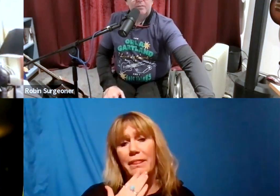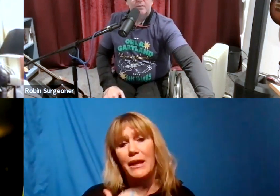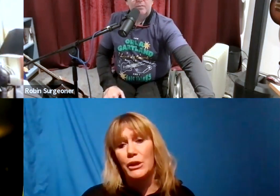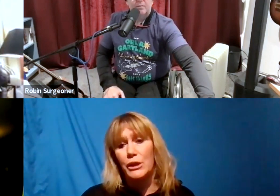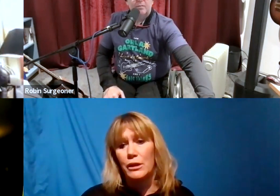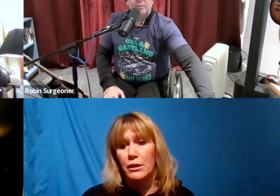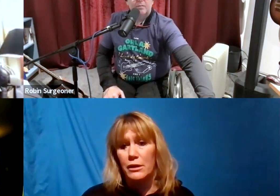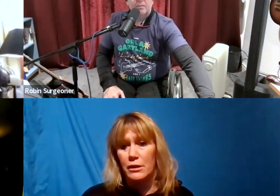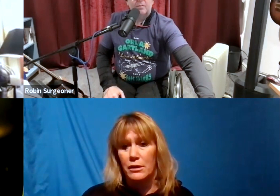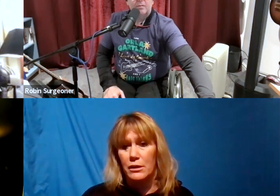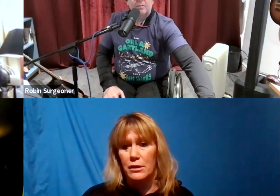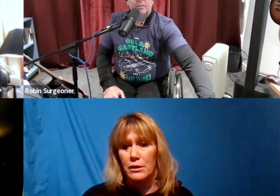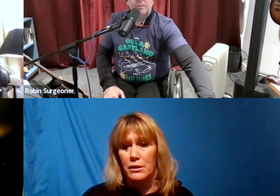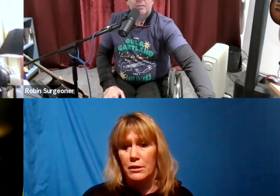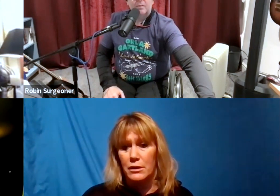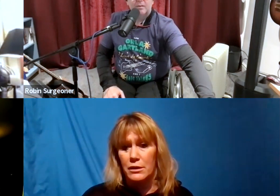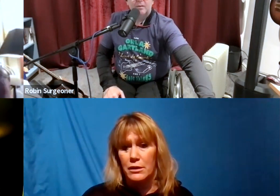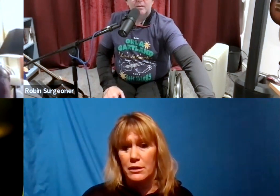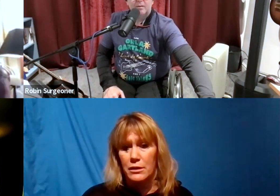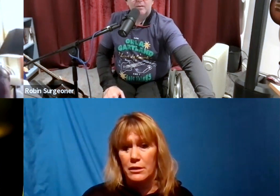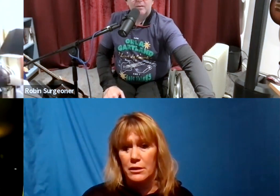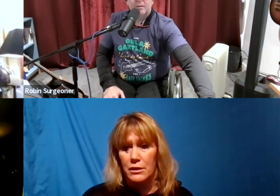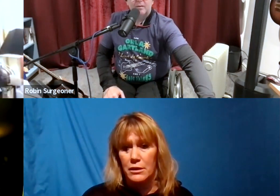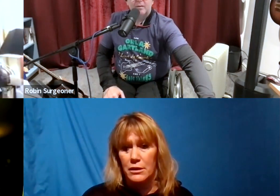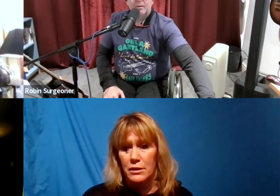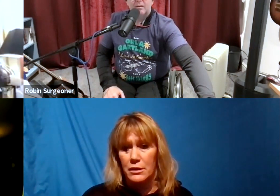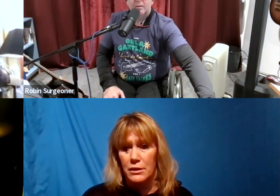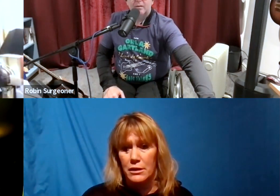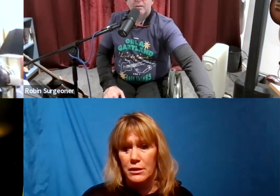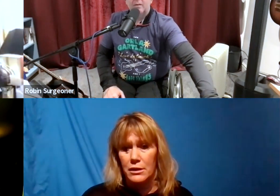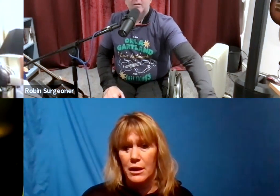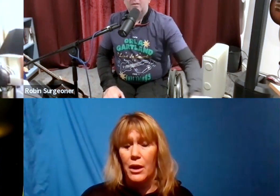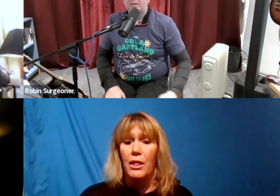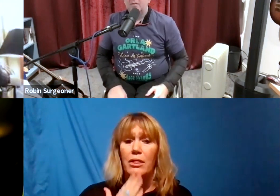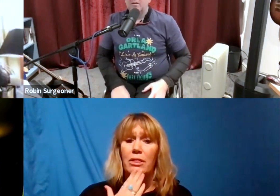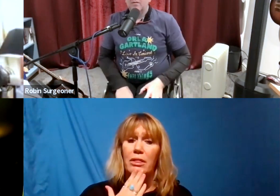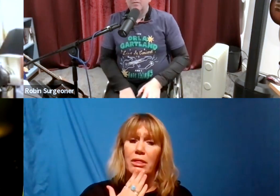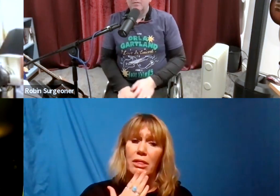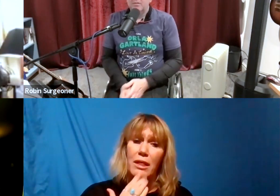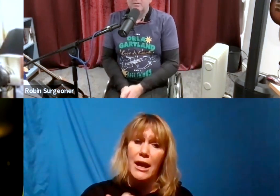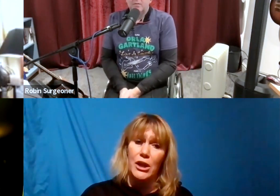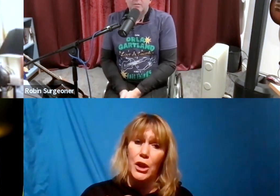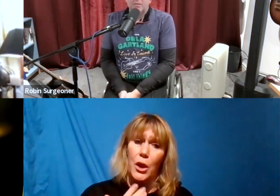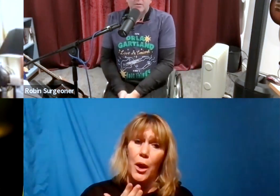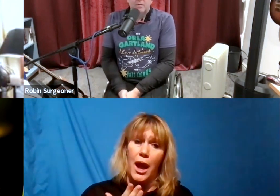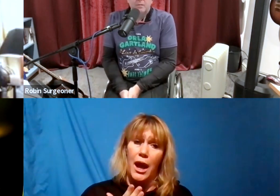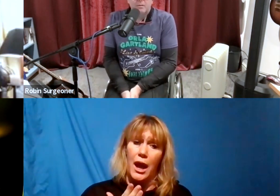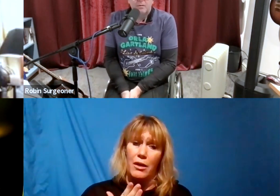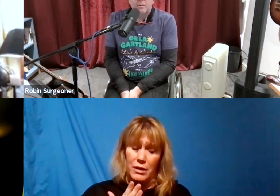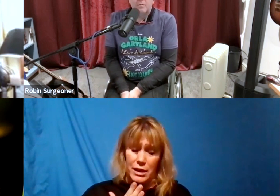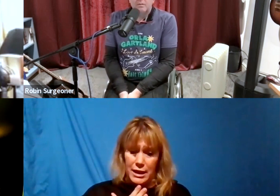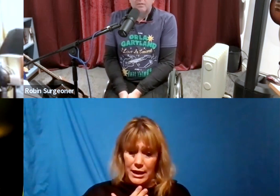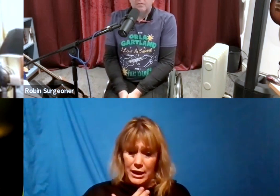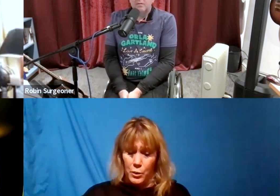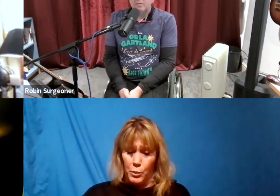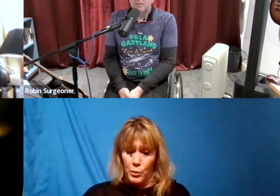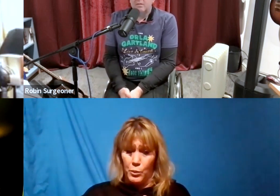Quick drink. Right, so Robin mentioned earlier that yes Saturday we welcomed into the world our third son and he's doing very well